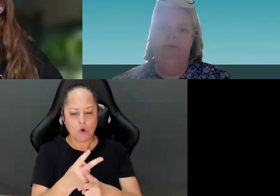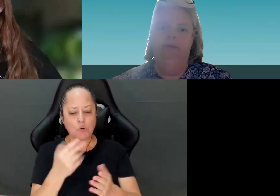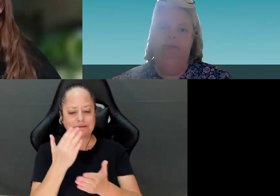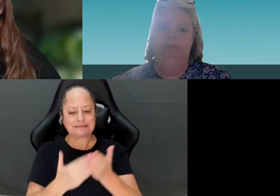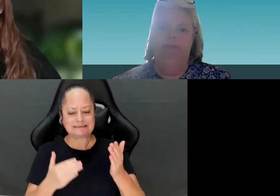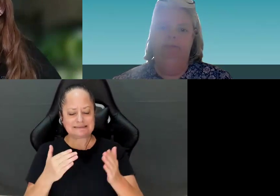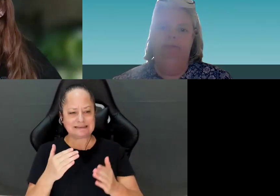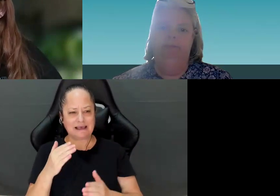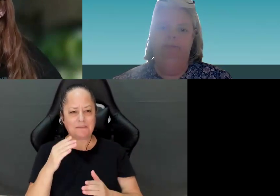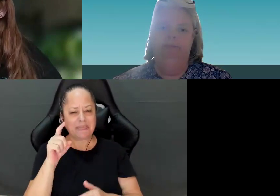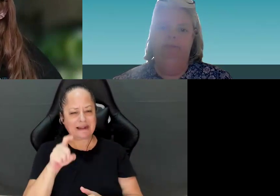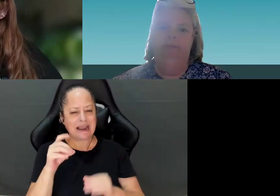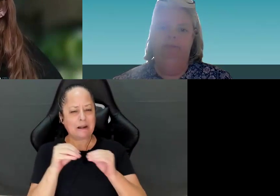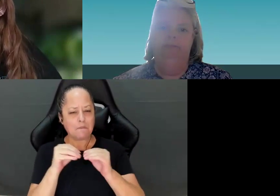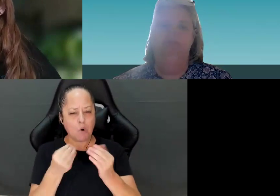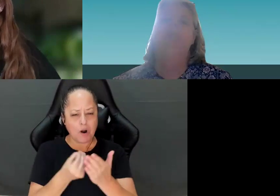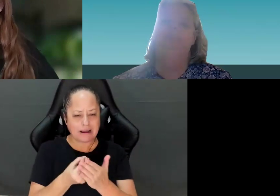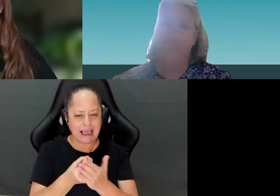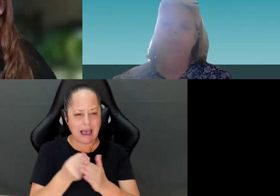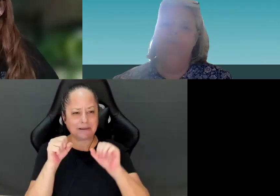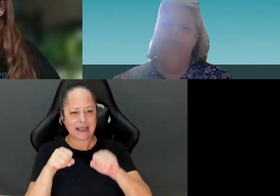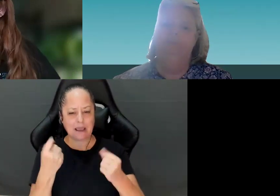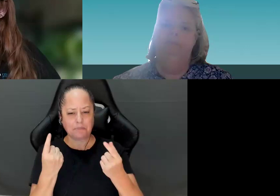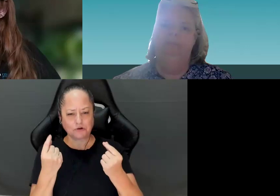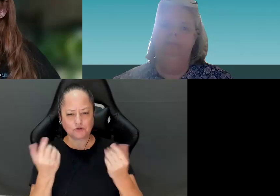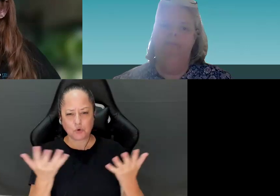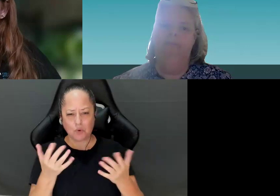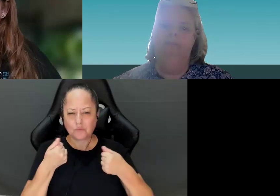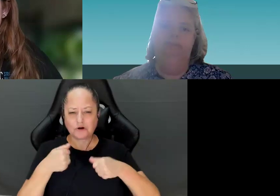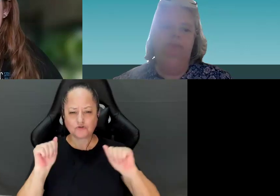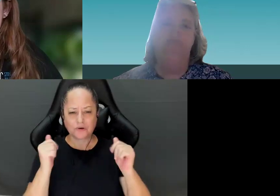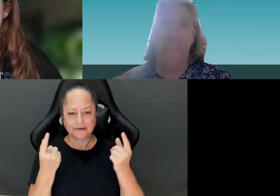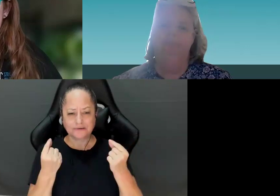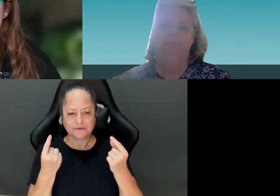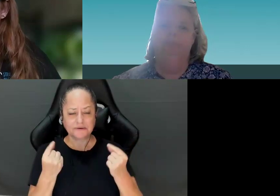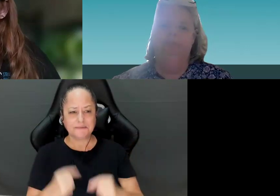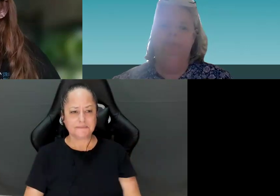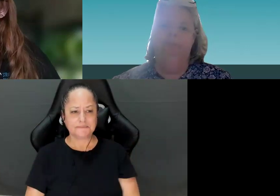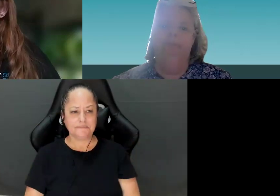But they really need more capital to do what they are trying to do.